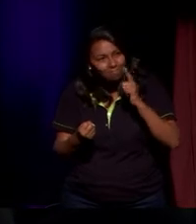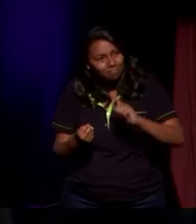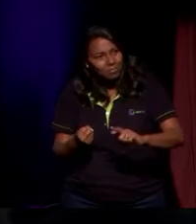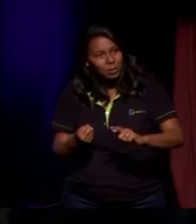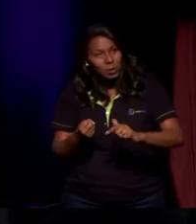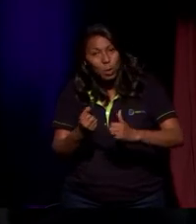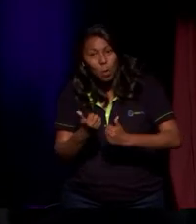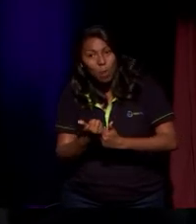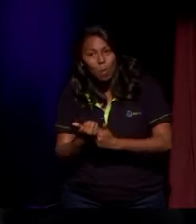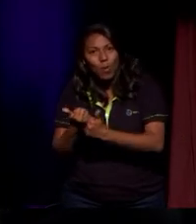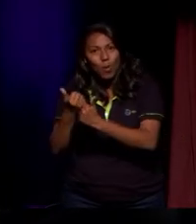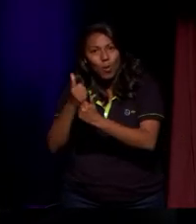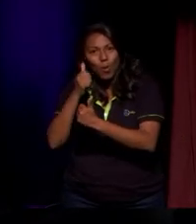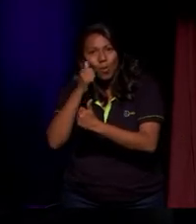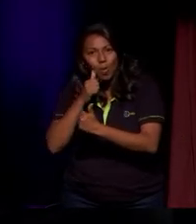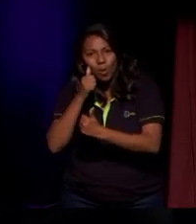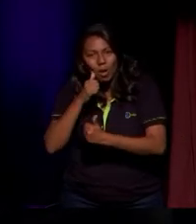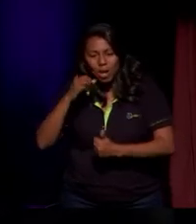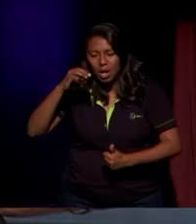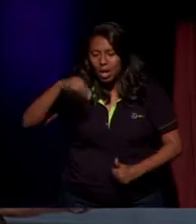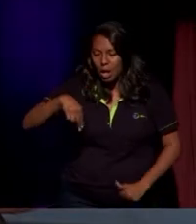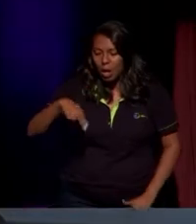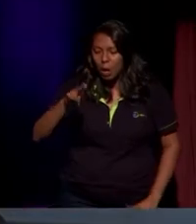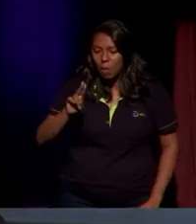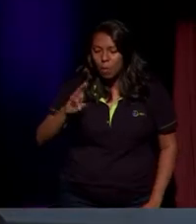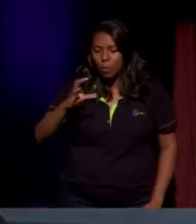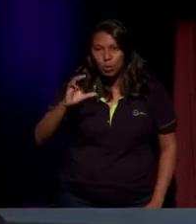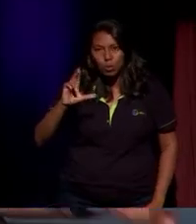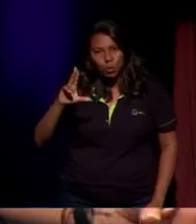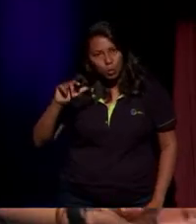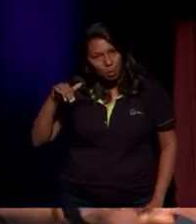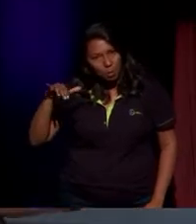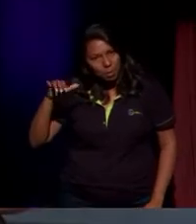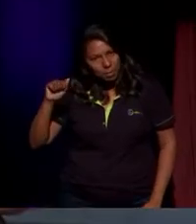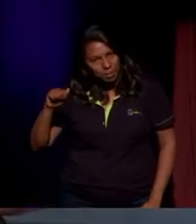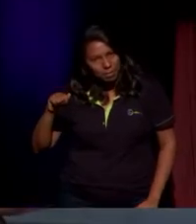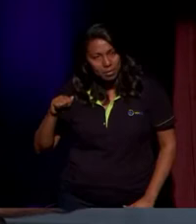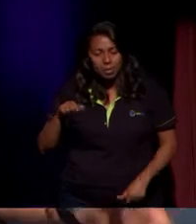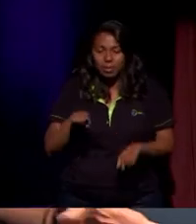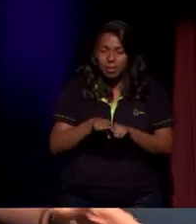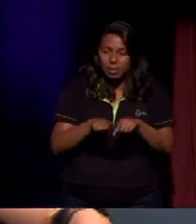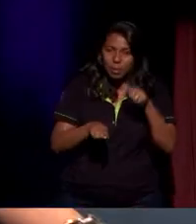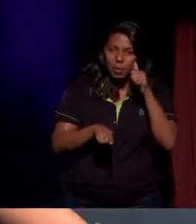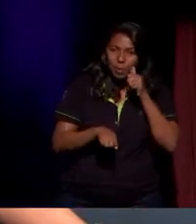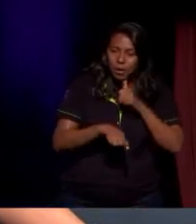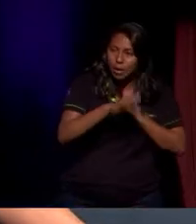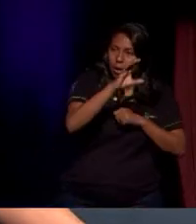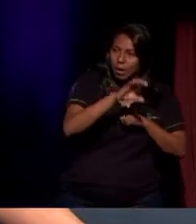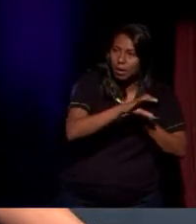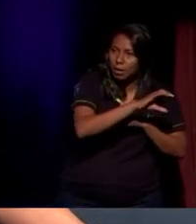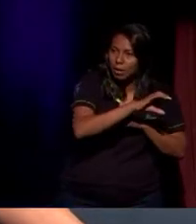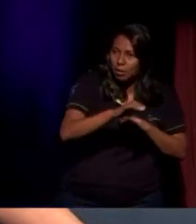of the Muslim women who participated of our meetings, of Catholic women, of Protestant women, etc.